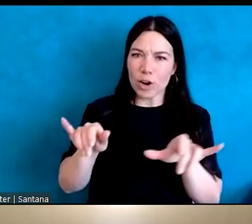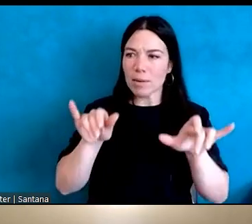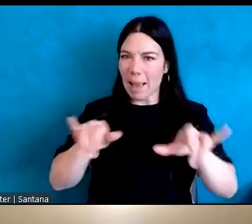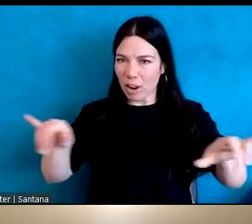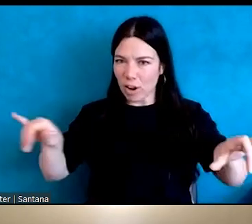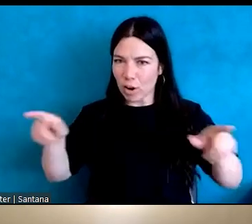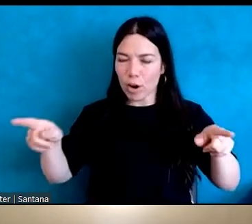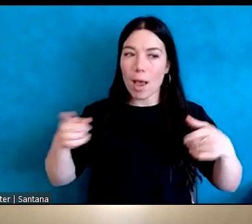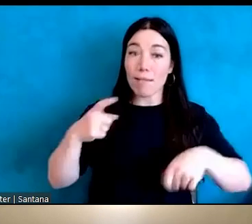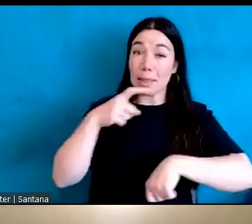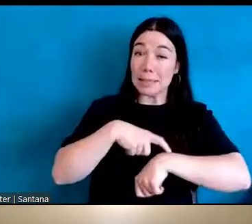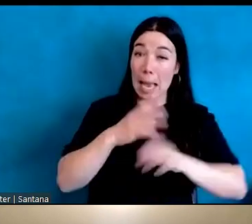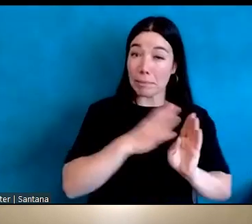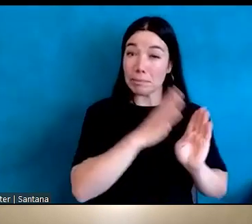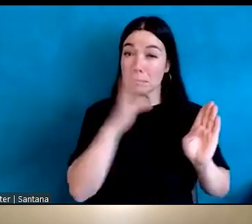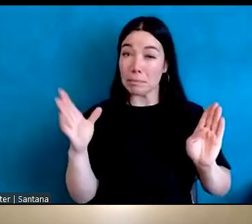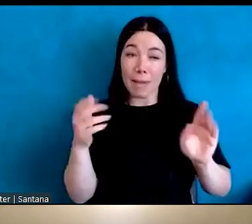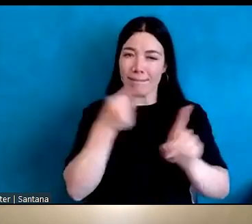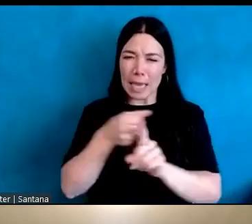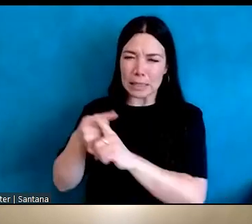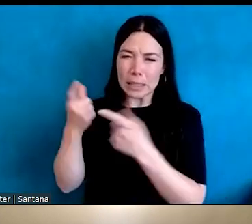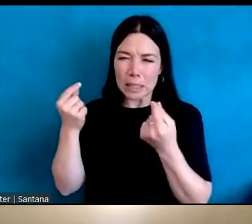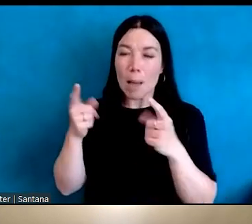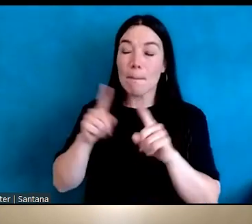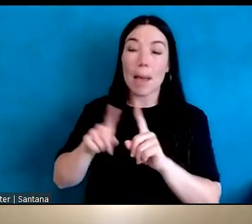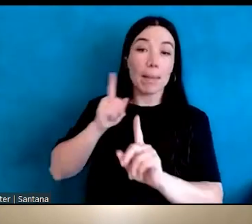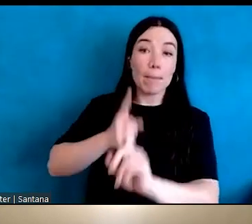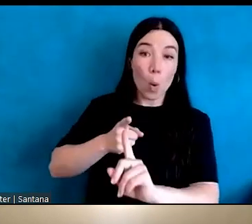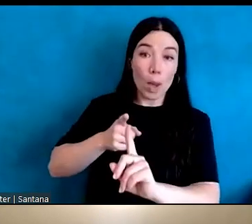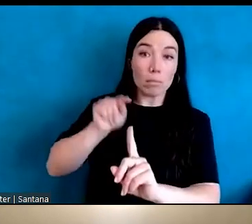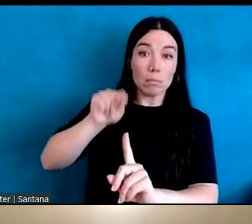However, the point that I want to make here is not just this.